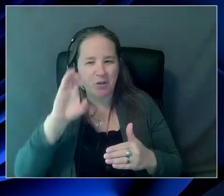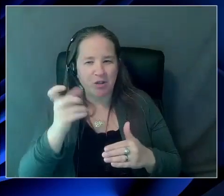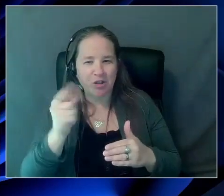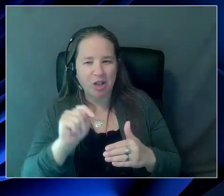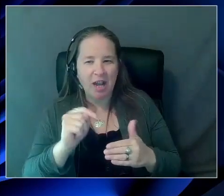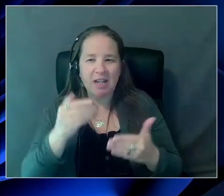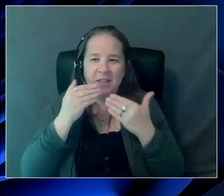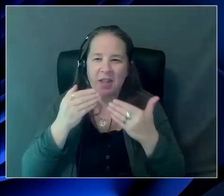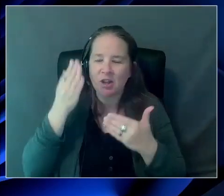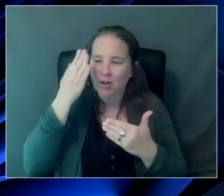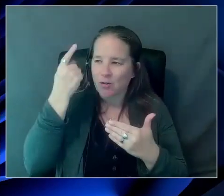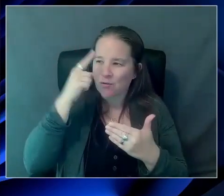everybody for your time and attention.